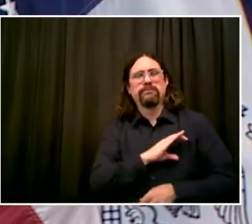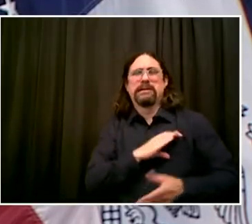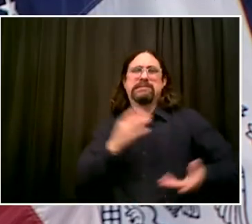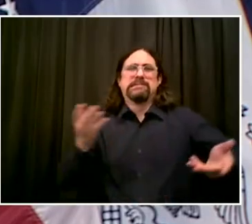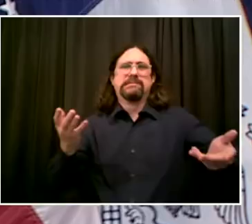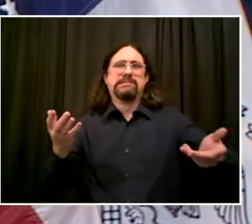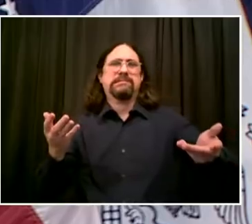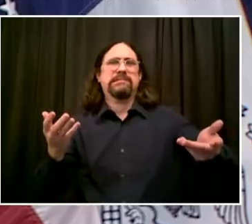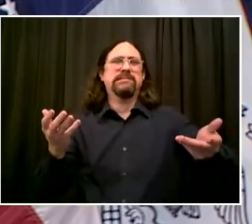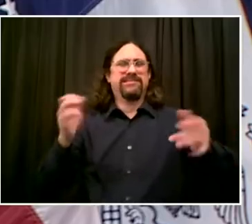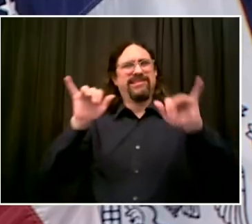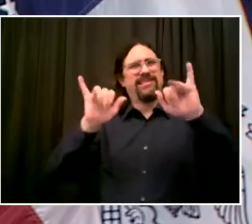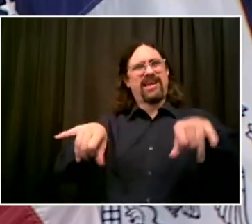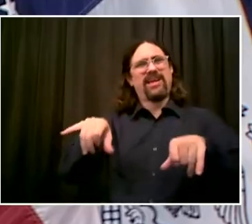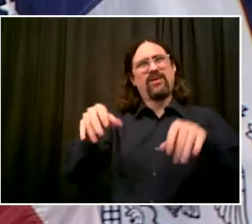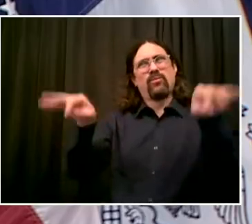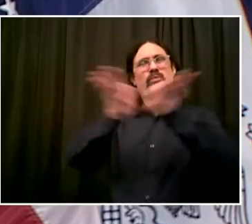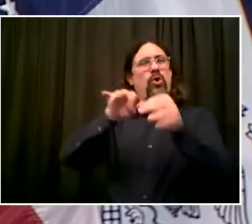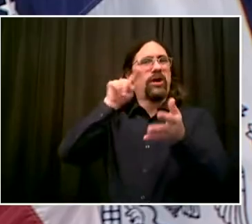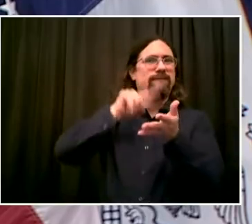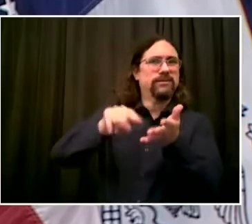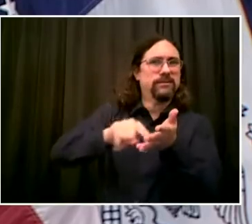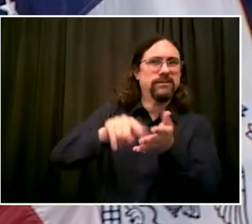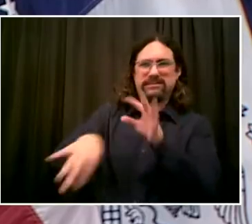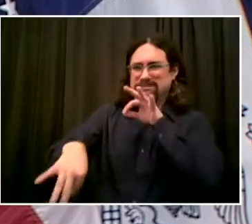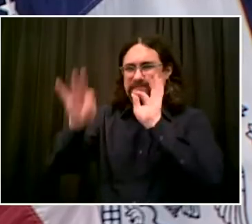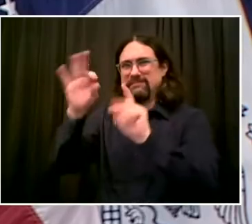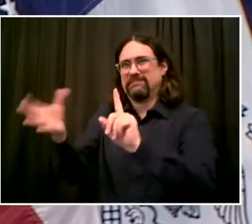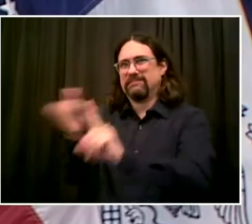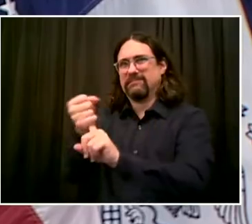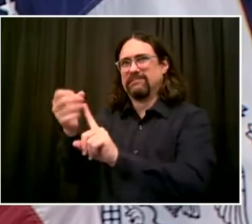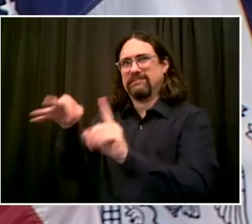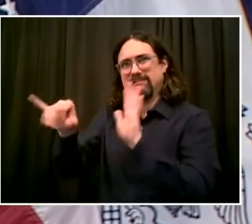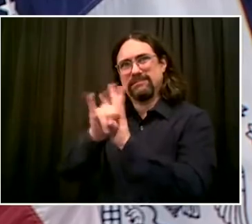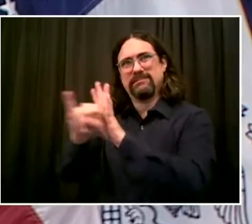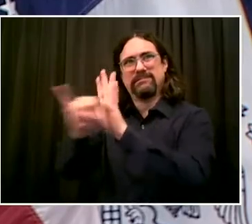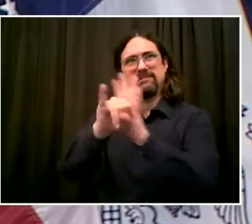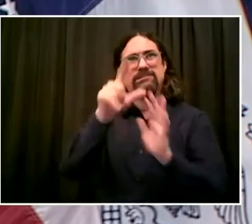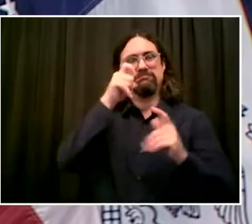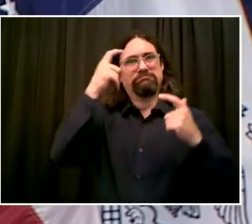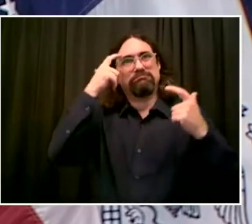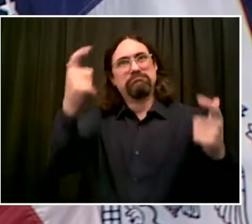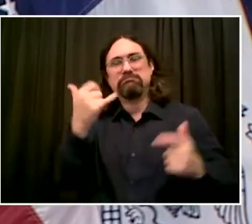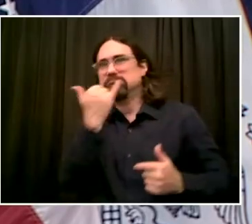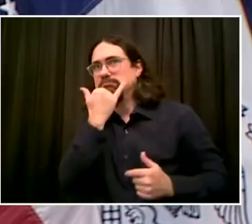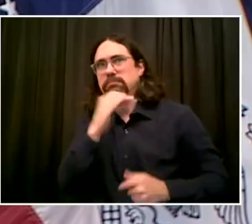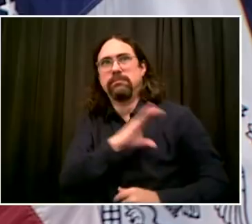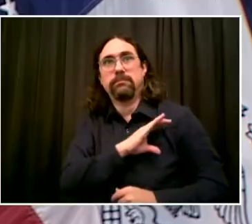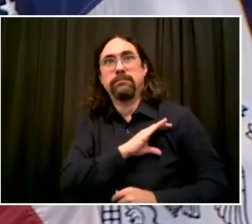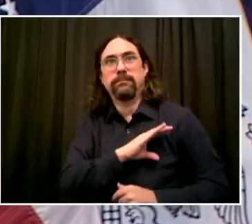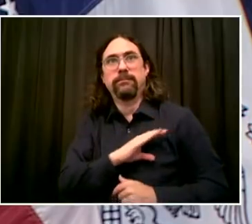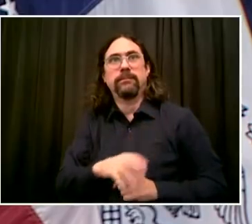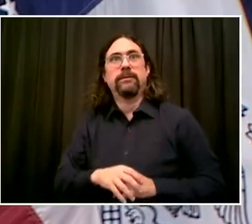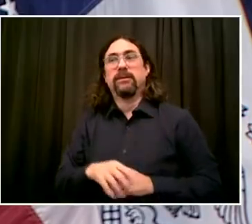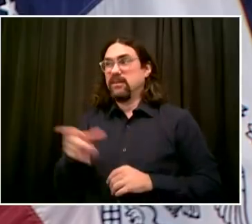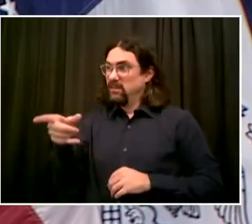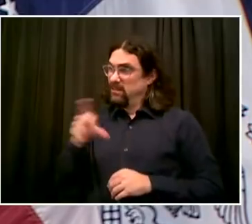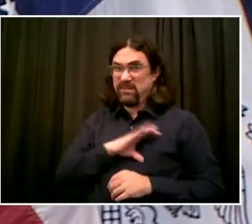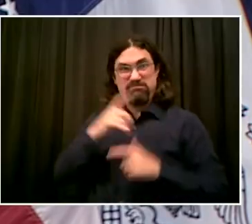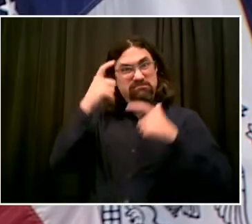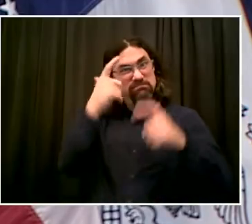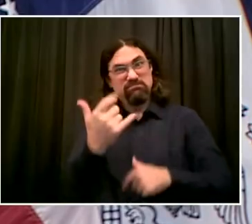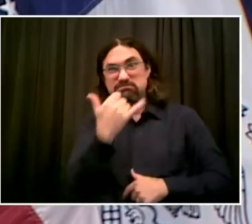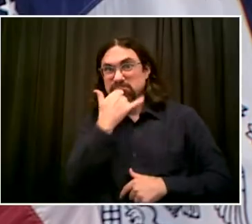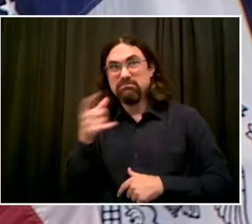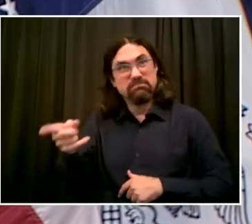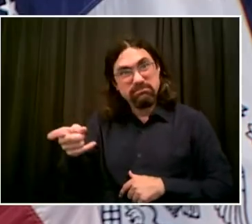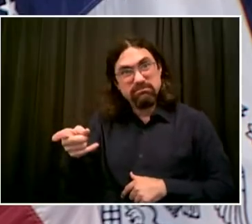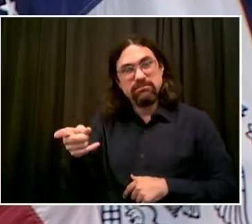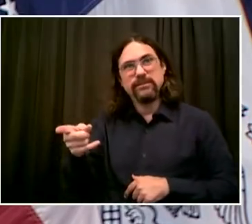HTROGUH N ITMERS